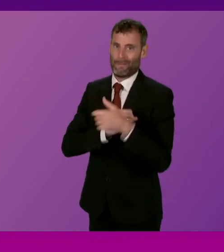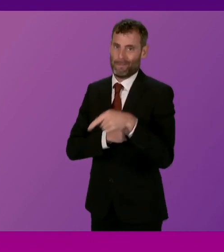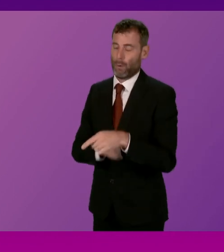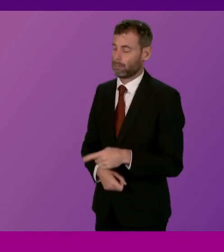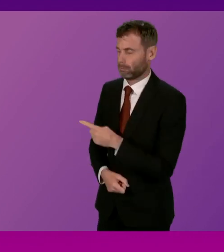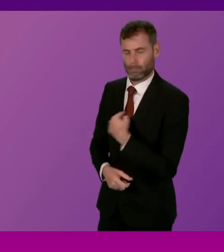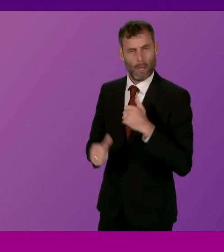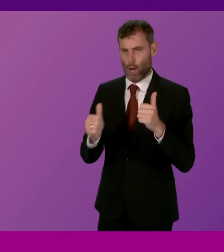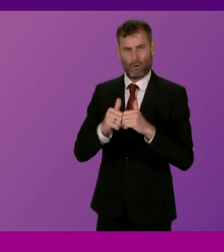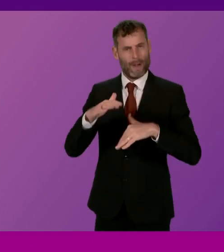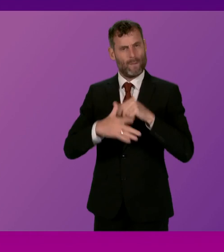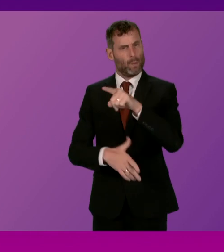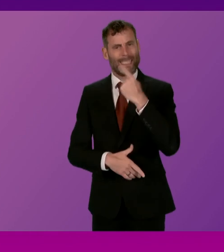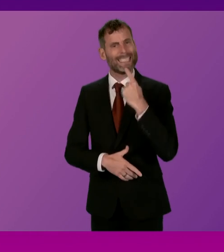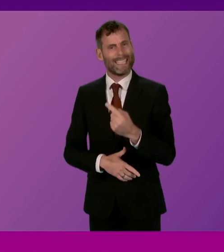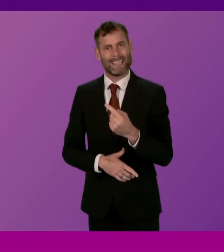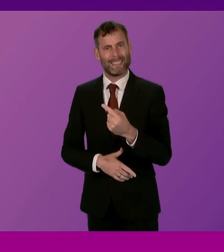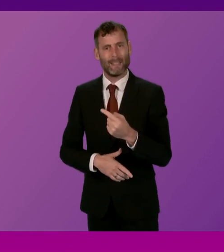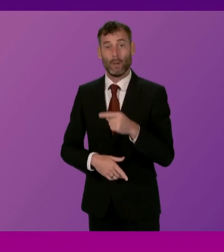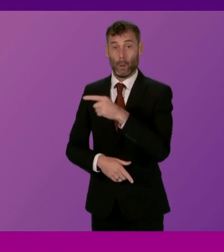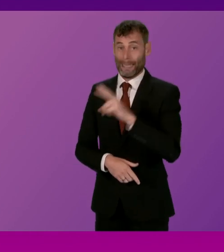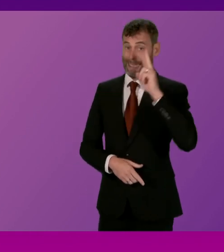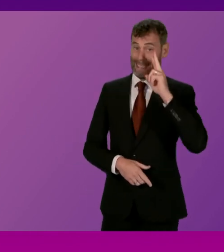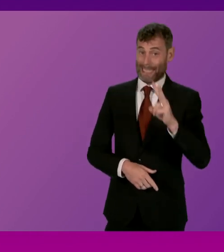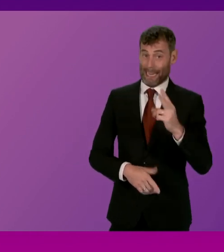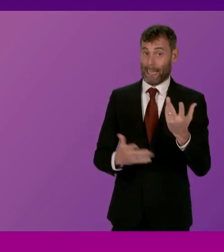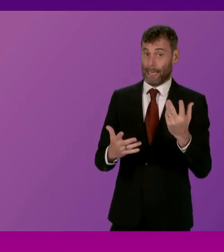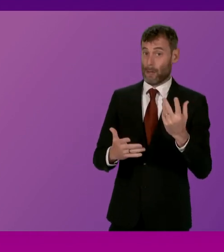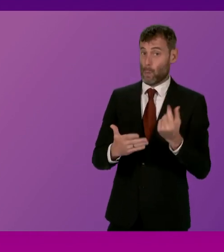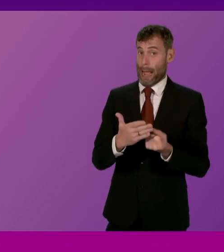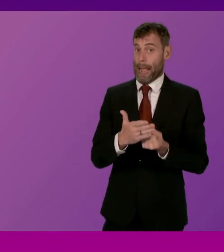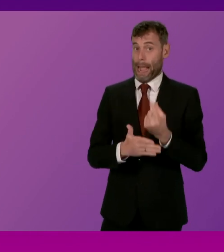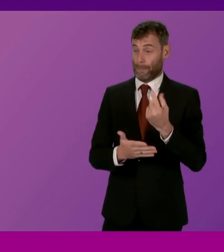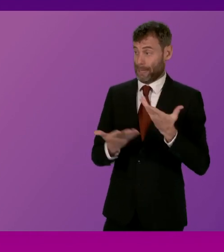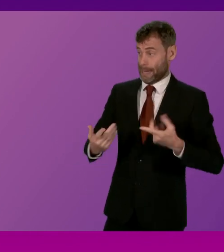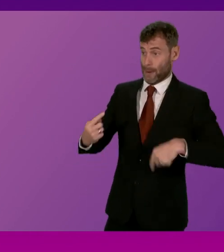Anybody who pays attention to the science—which, I think, covers most of us in the chamber—will